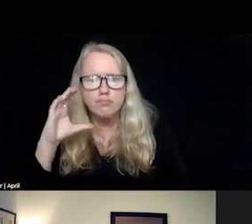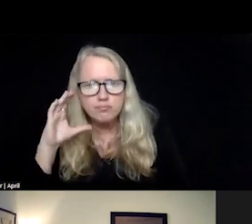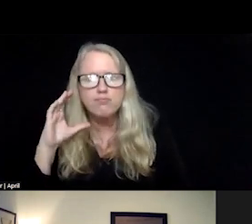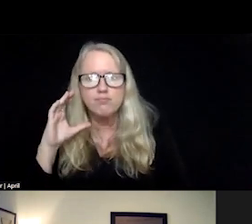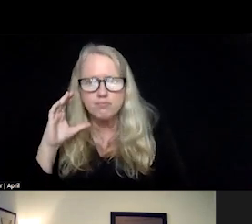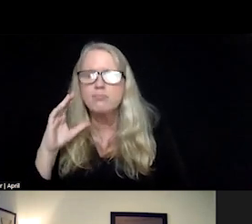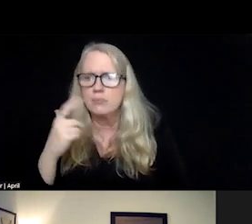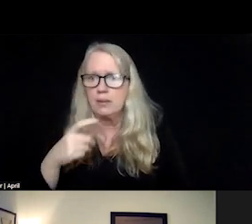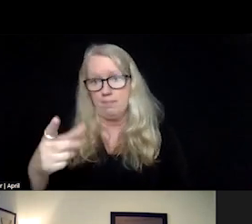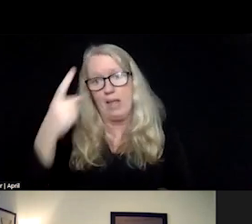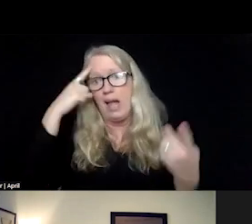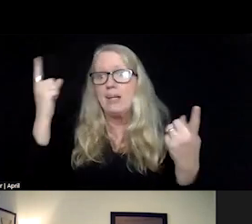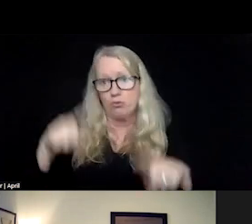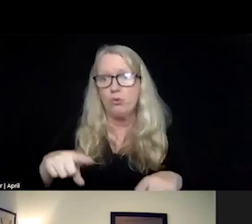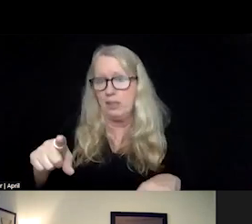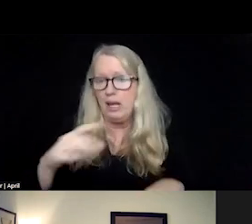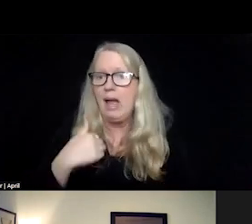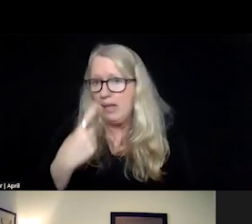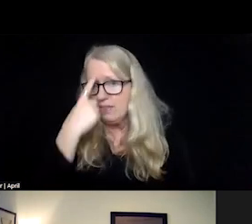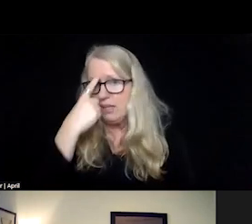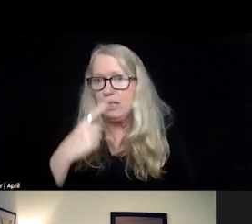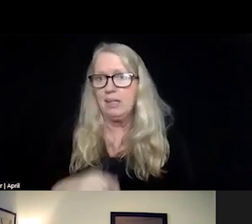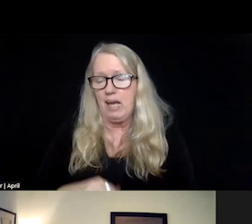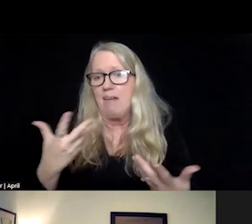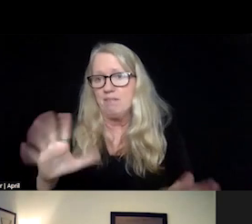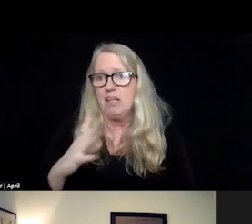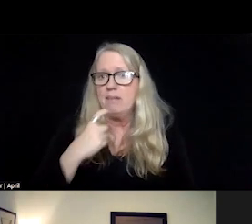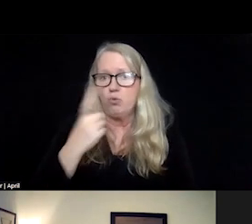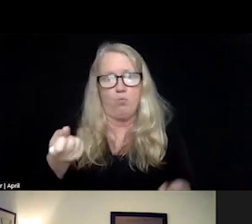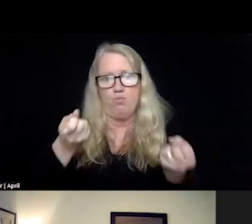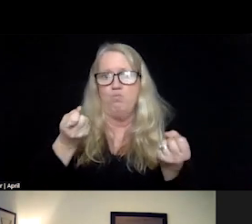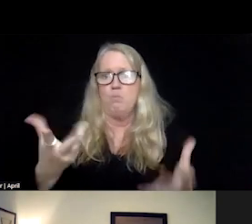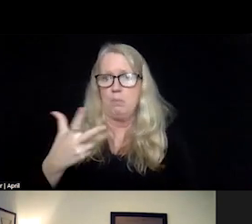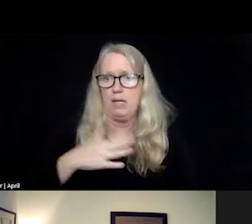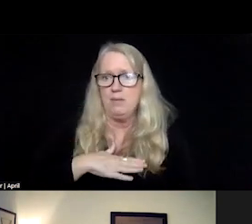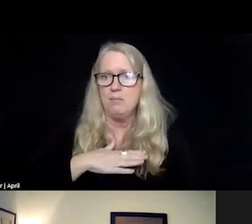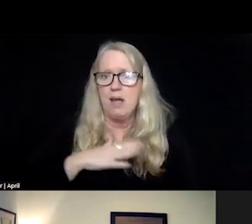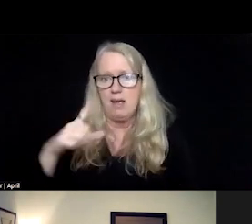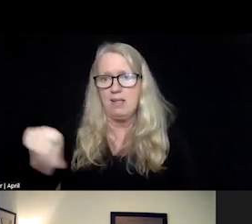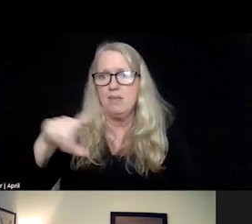I TOLD ME OF THE PEOPLE AT THE HOSPITAL THAT I WORK WITH IS